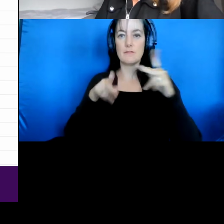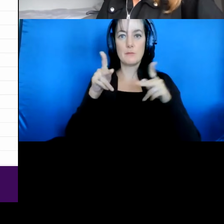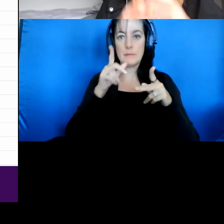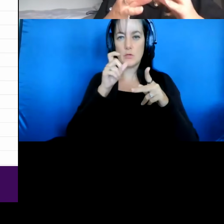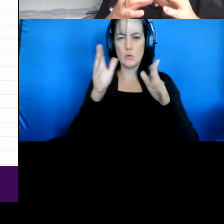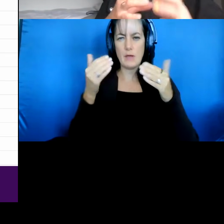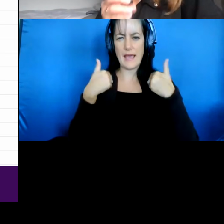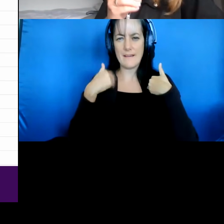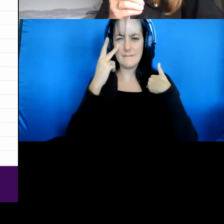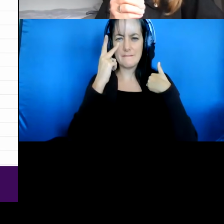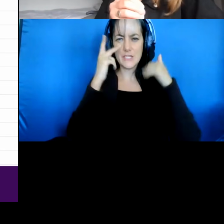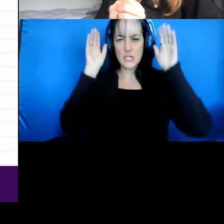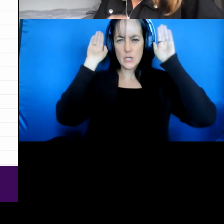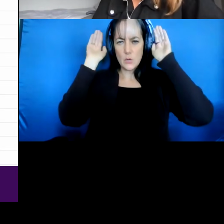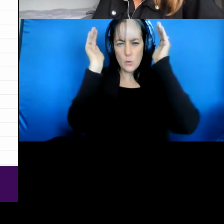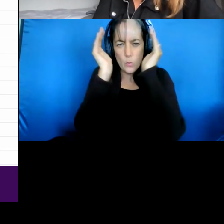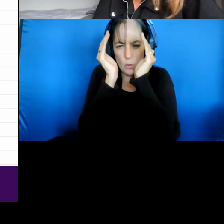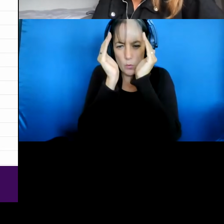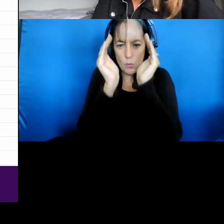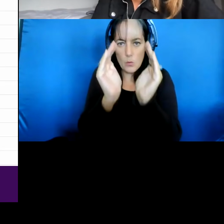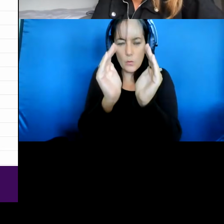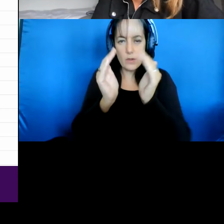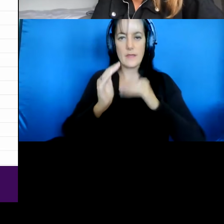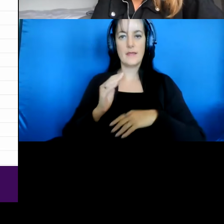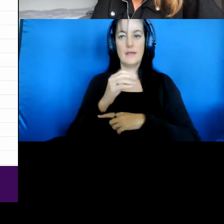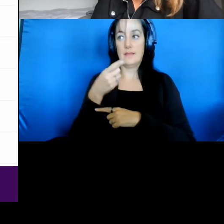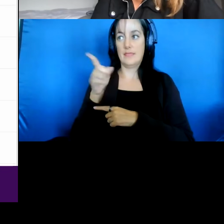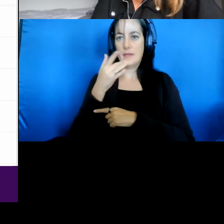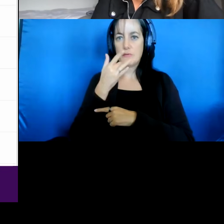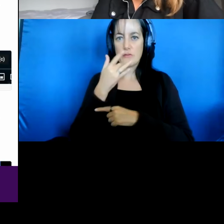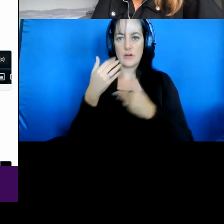actually their preference to have as much on screen as possible. So this accommodates